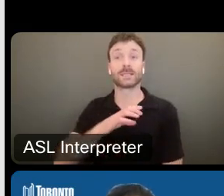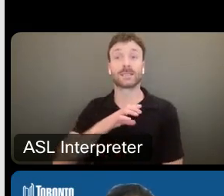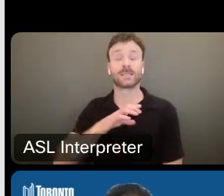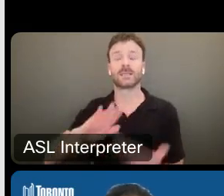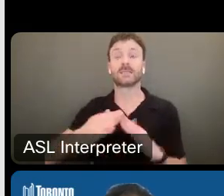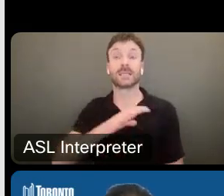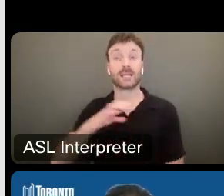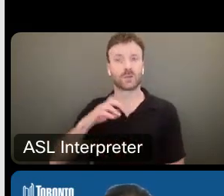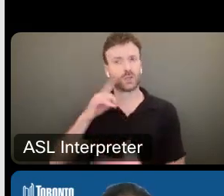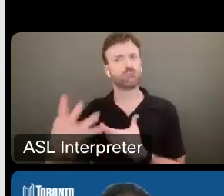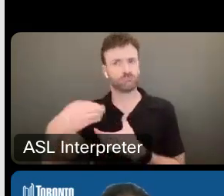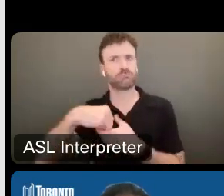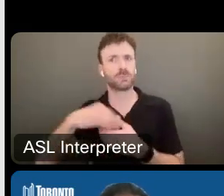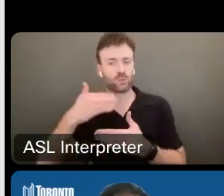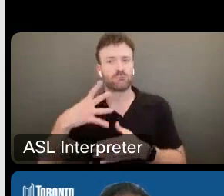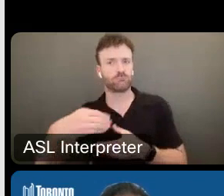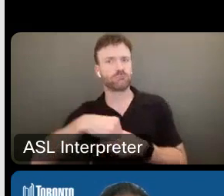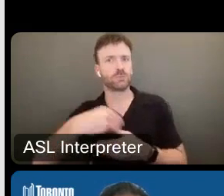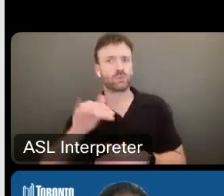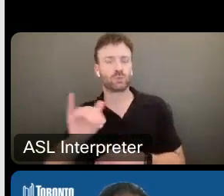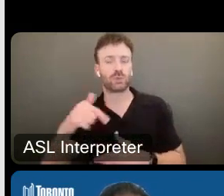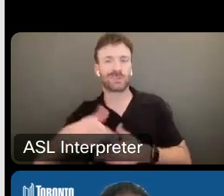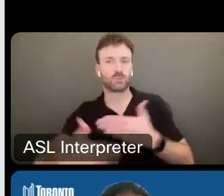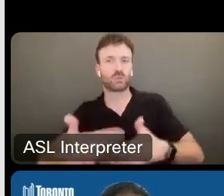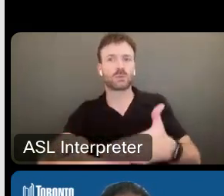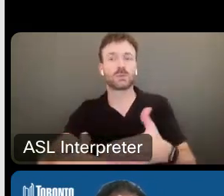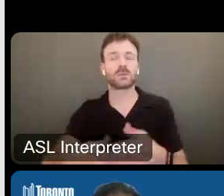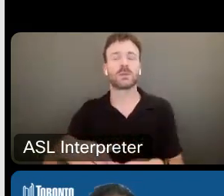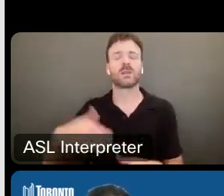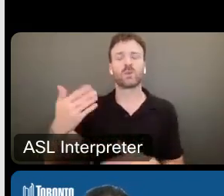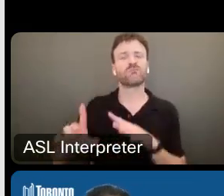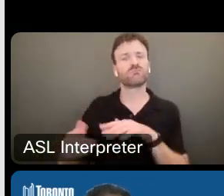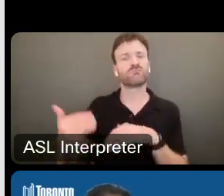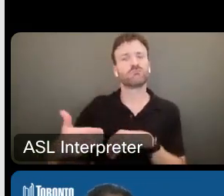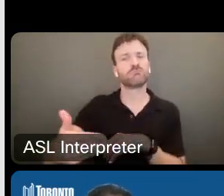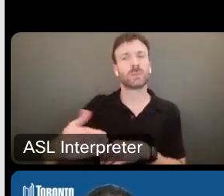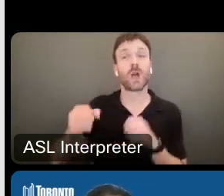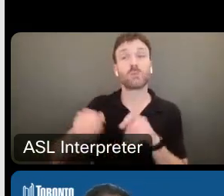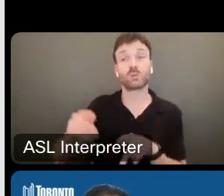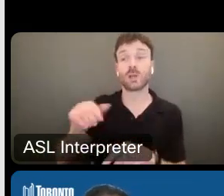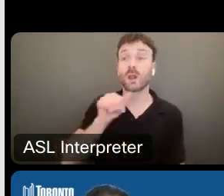and through that obviously there will be opportunities not just in terms of you meeting with us on